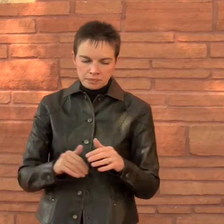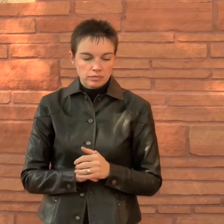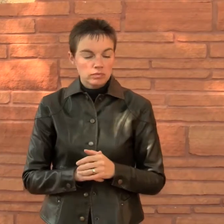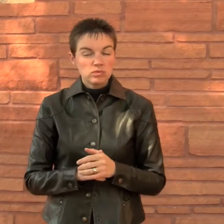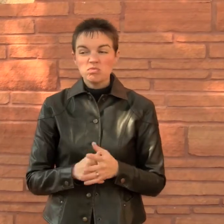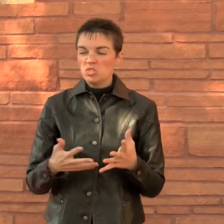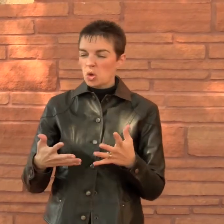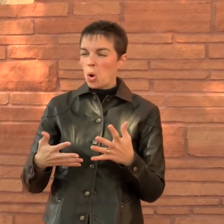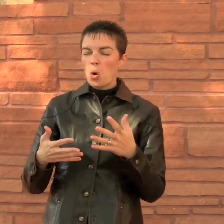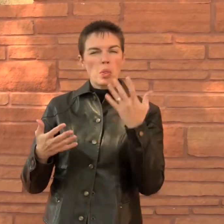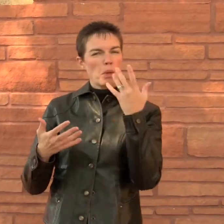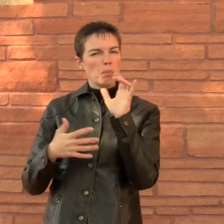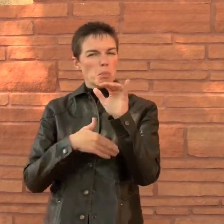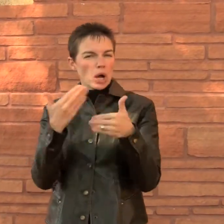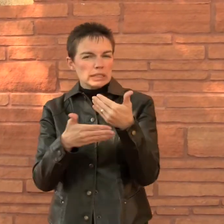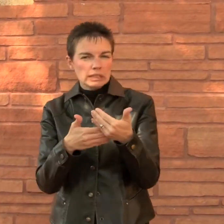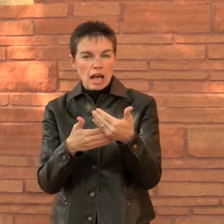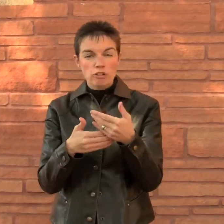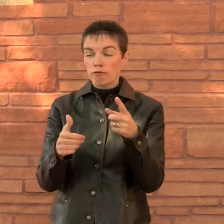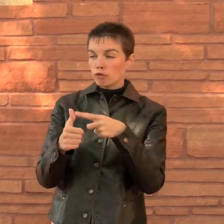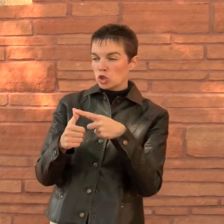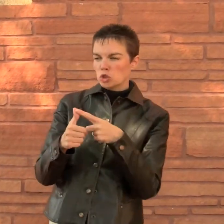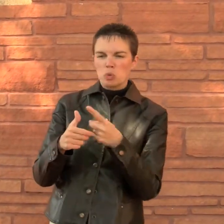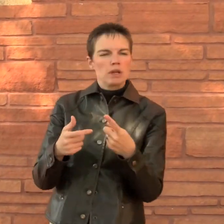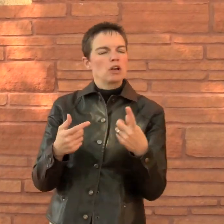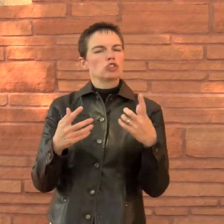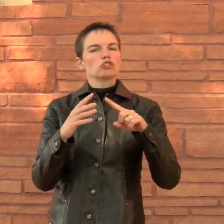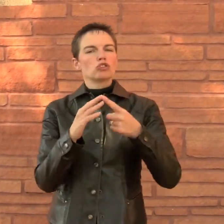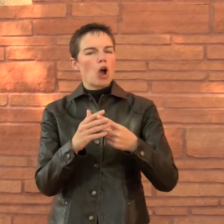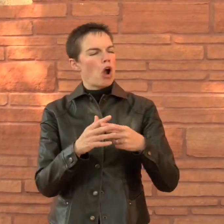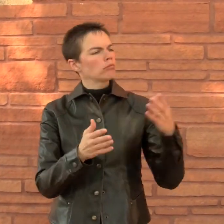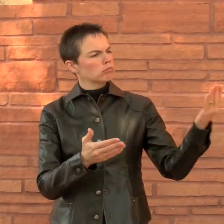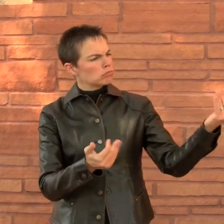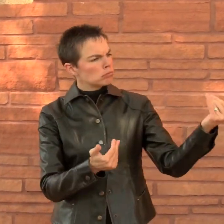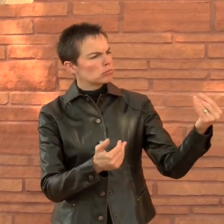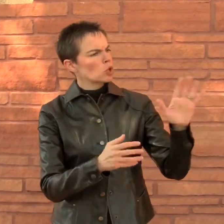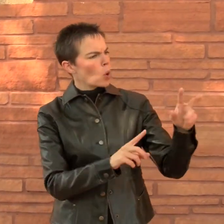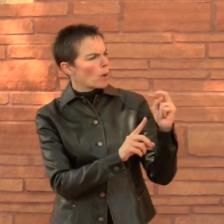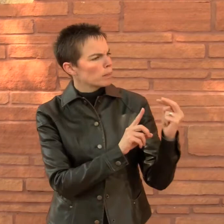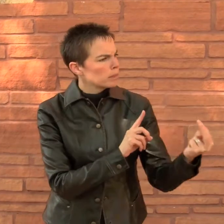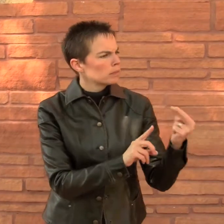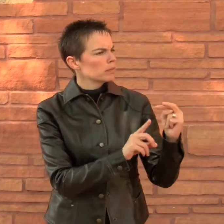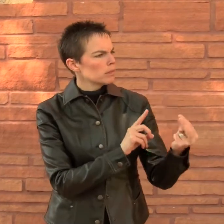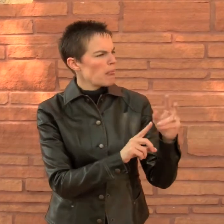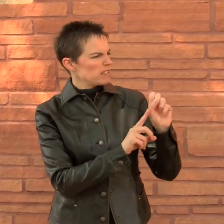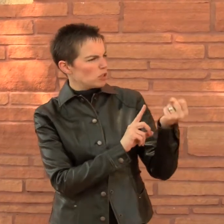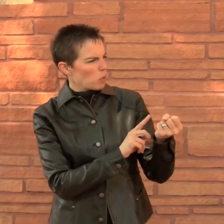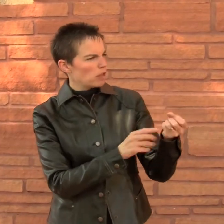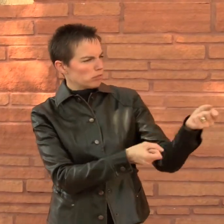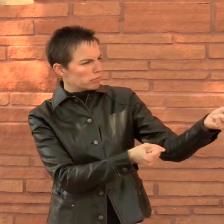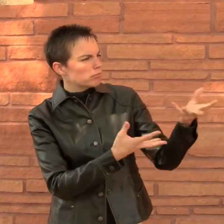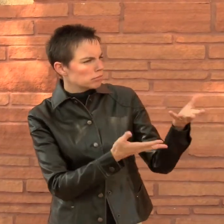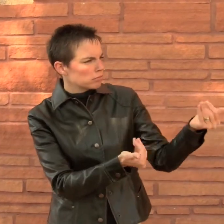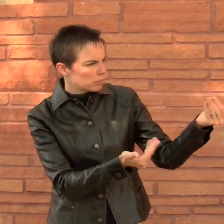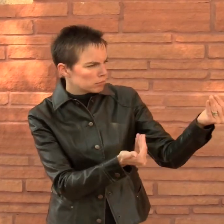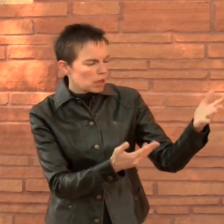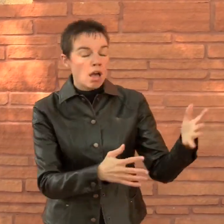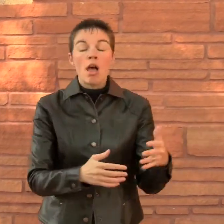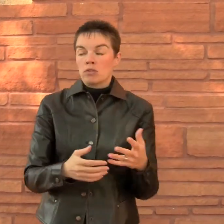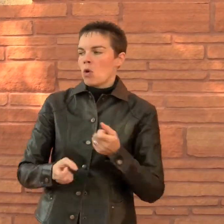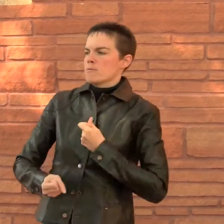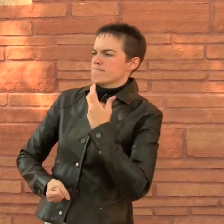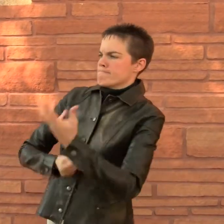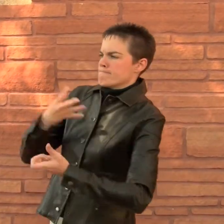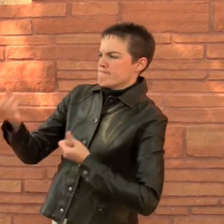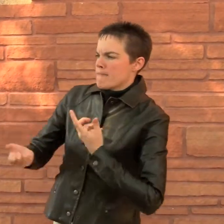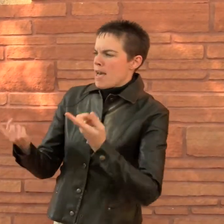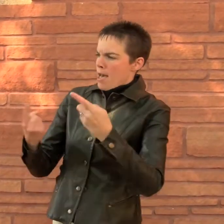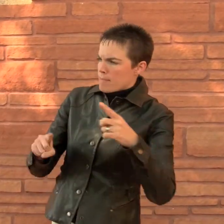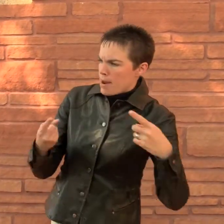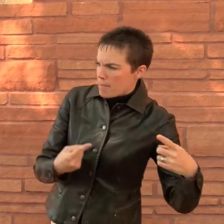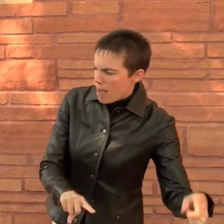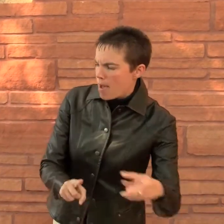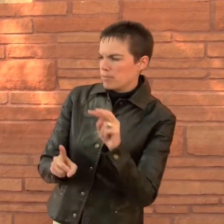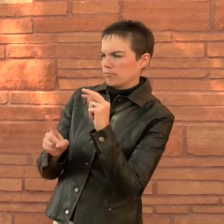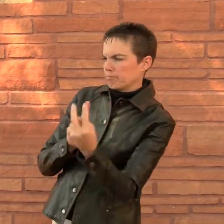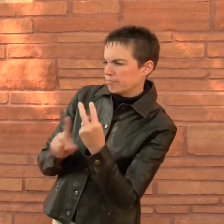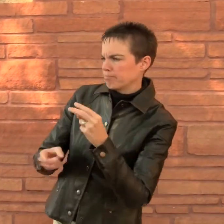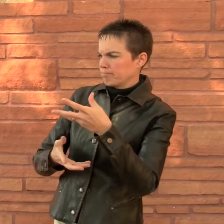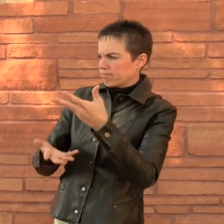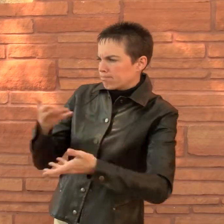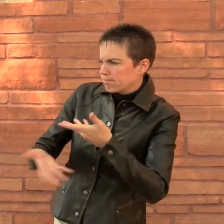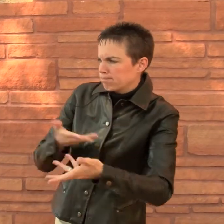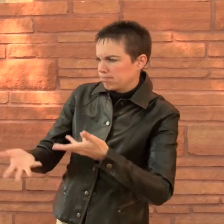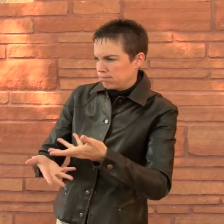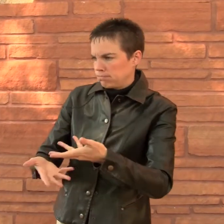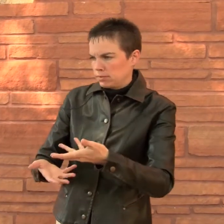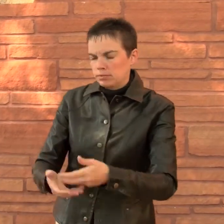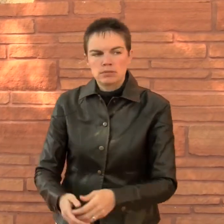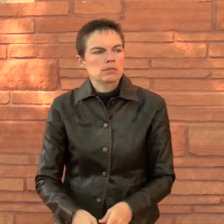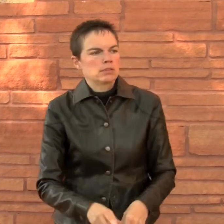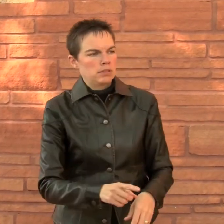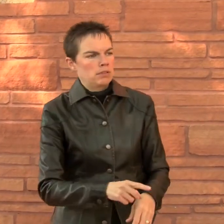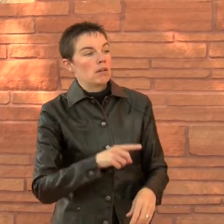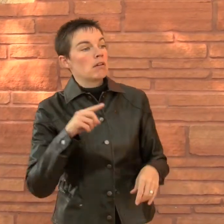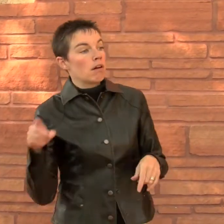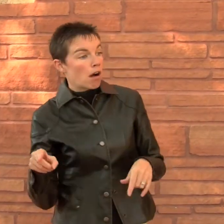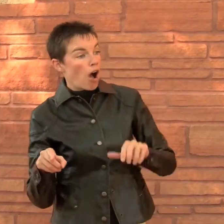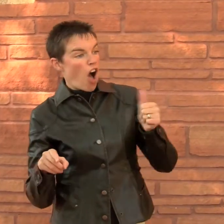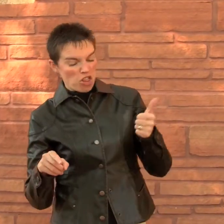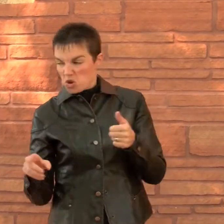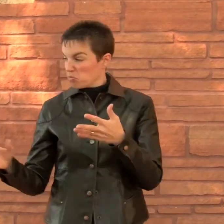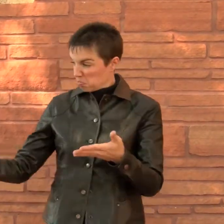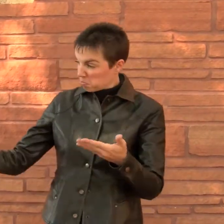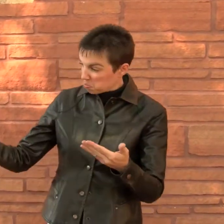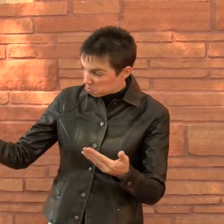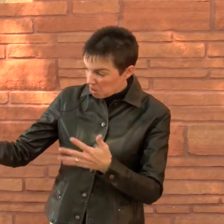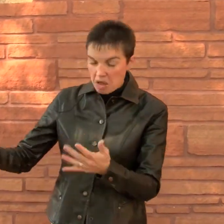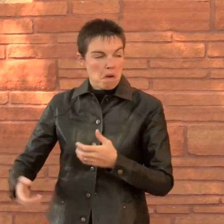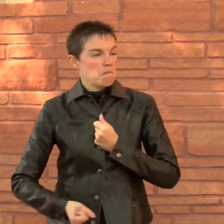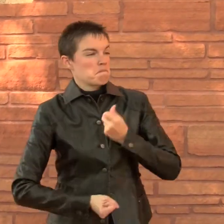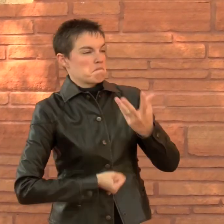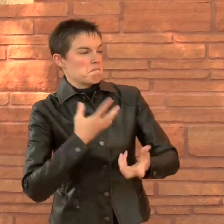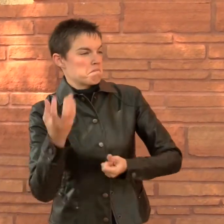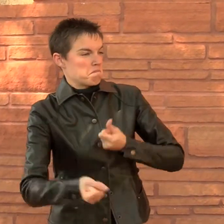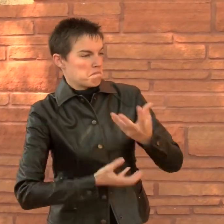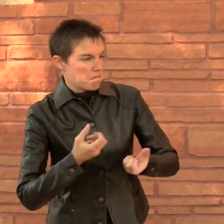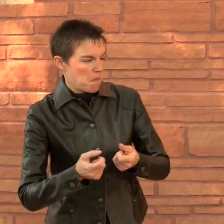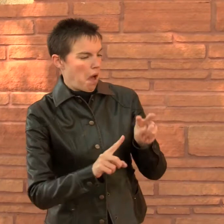Mediation begins with each party giving their perspective on the conflict. First one and then the other. Then the mediator will help the parties explore the underlying issues and make sure each party feels heard.